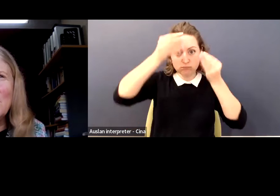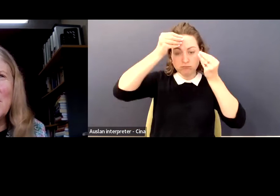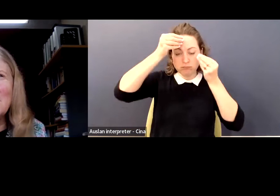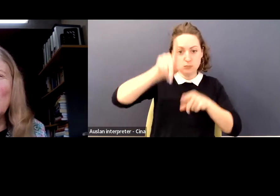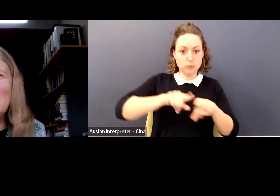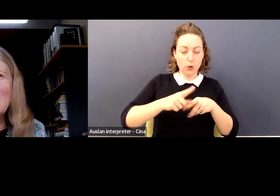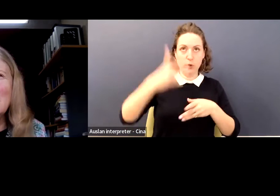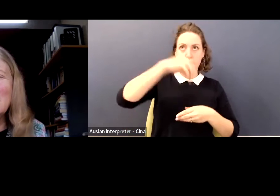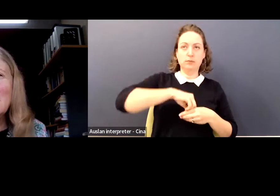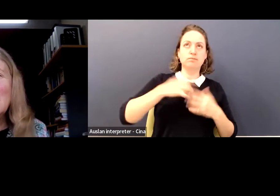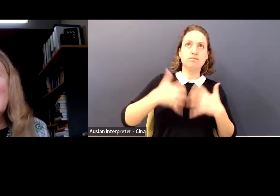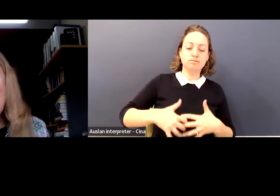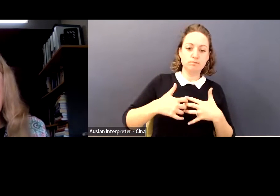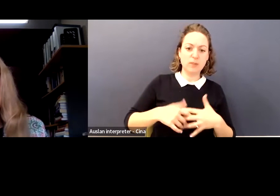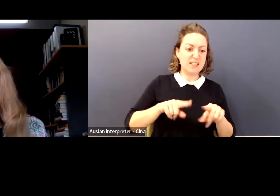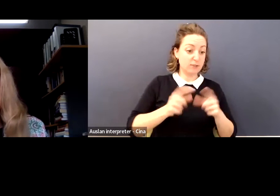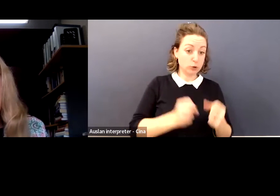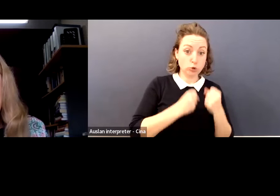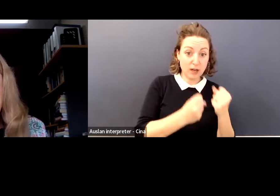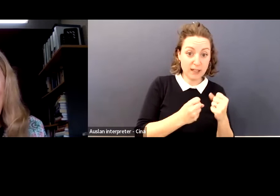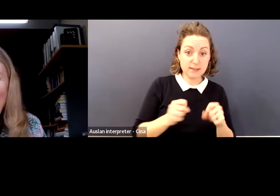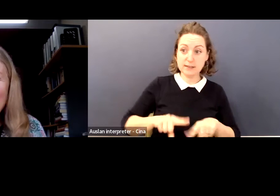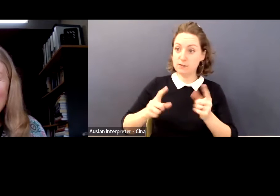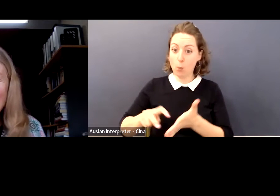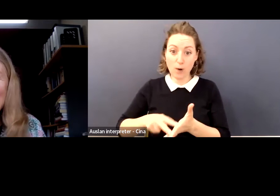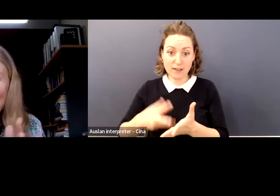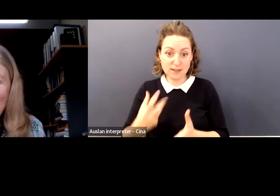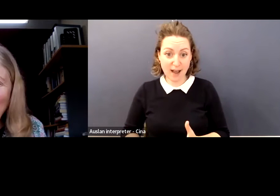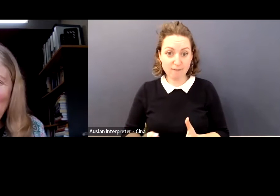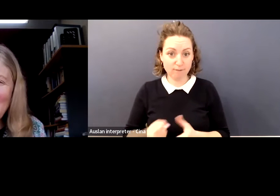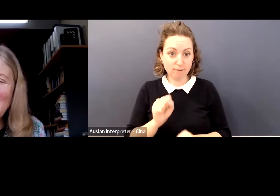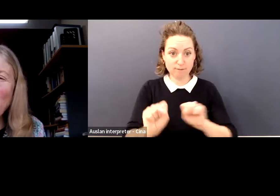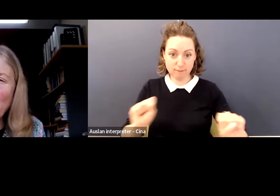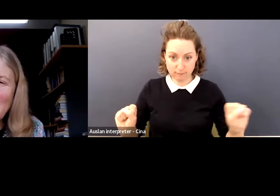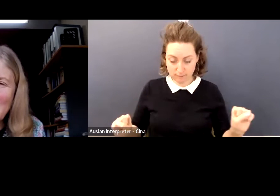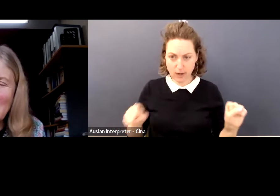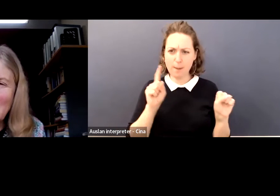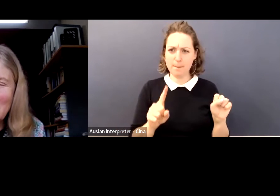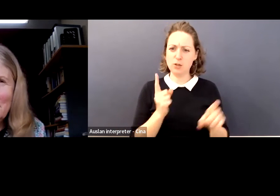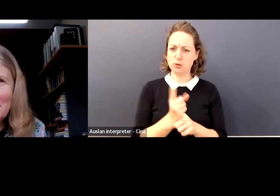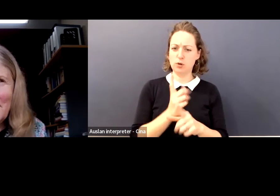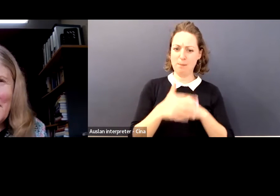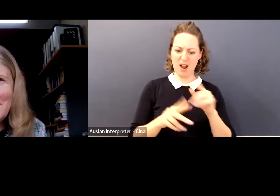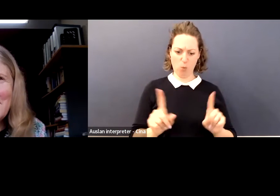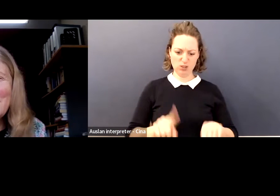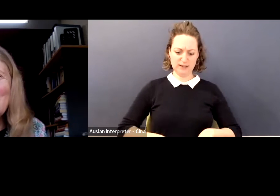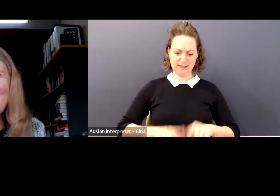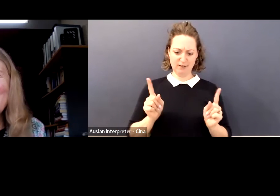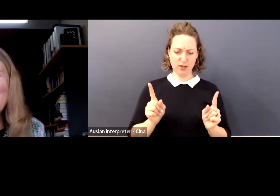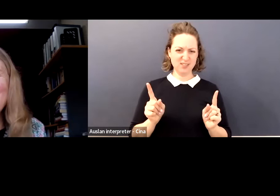strengths and weaknesses. And that perhaps talking about a difference doesn't sort of